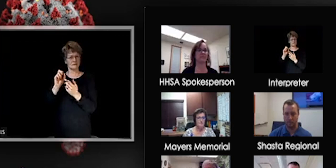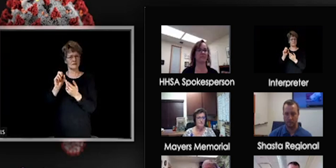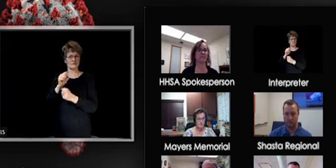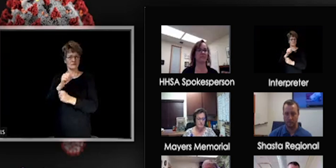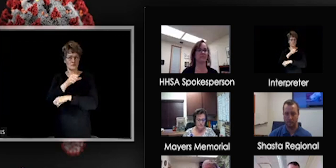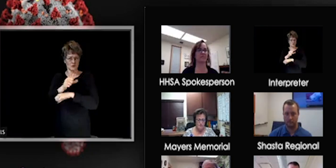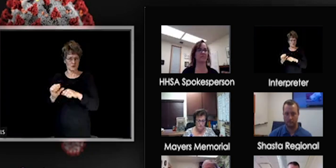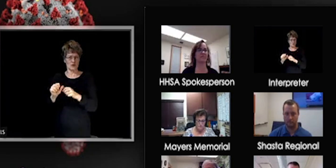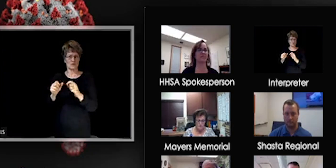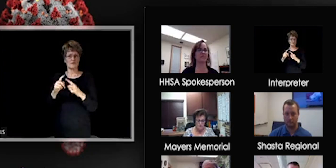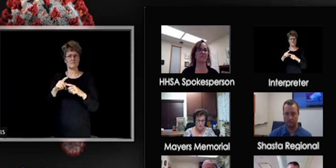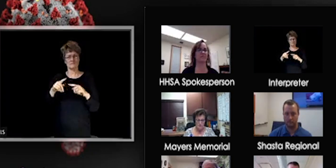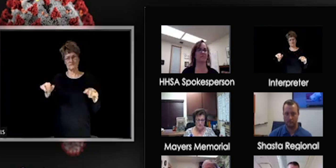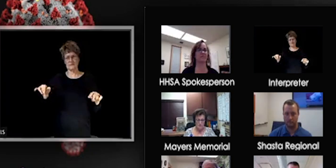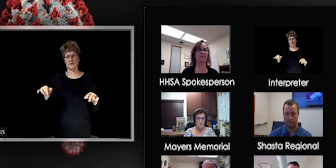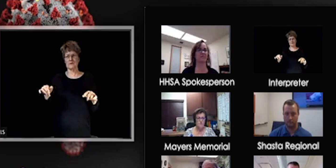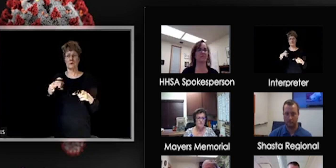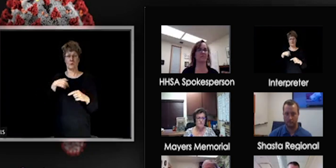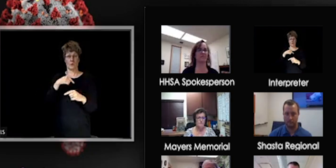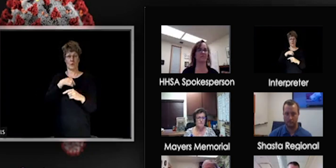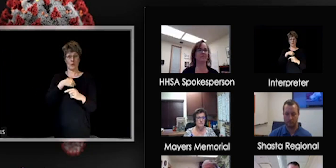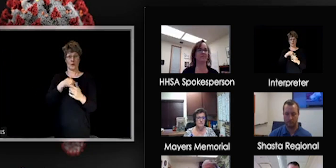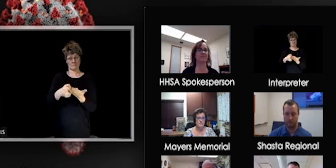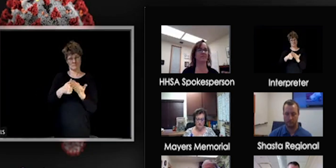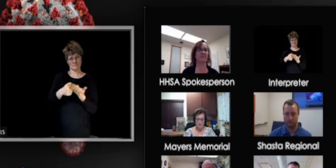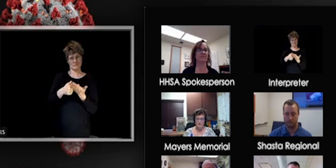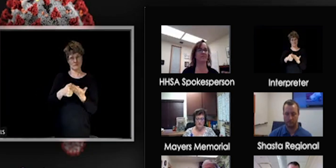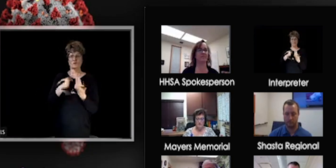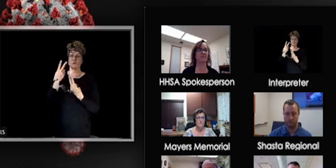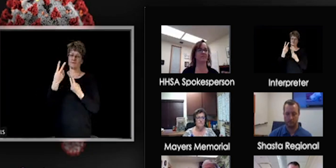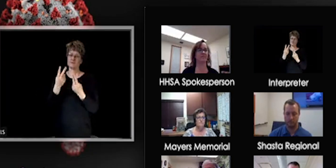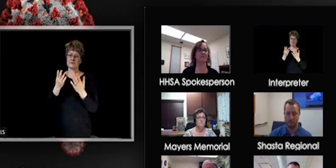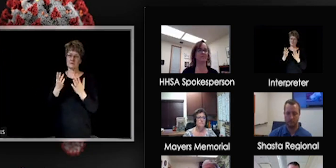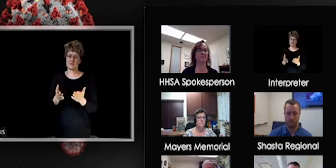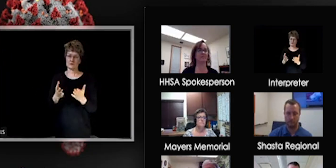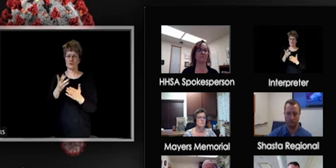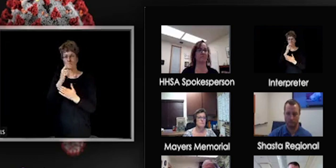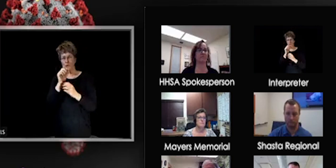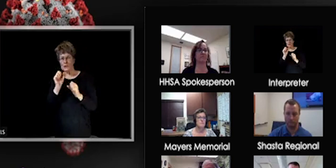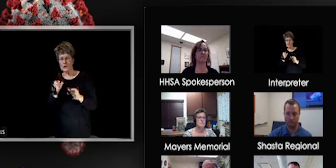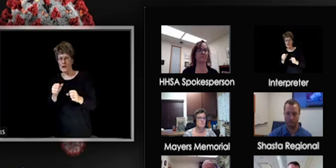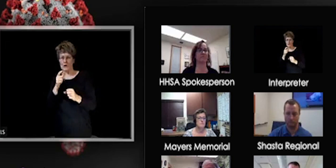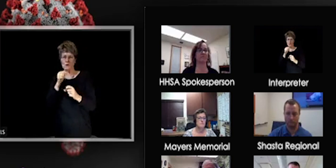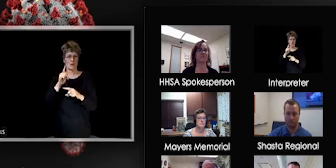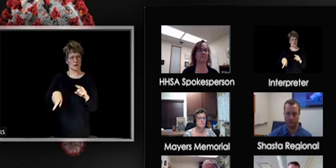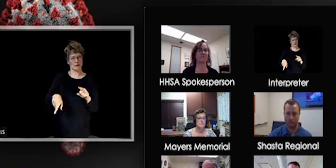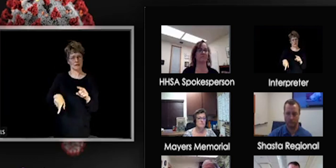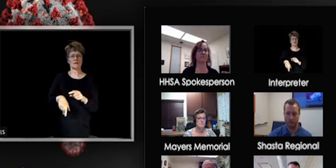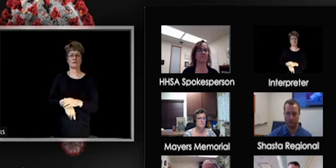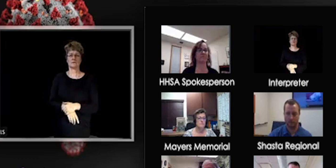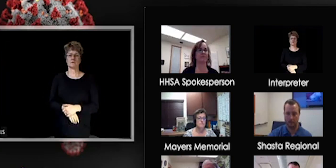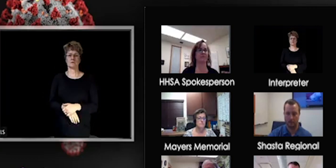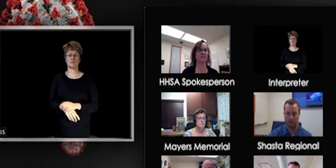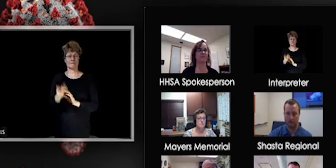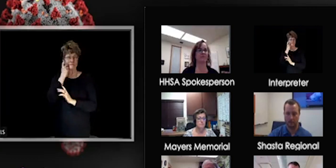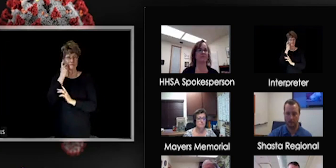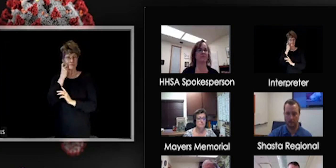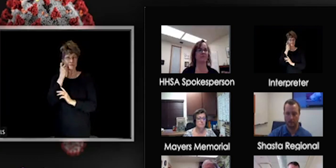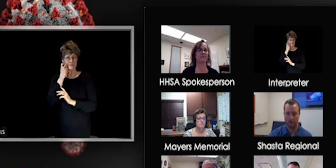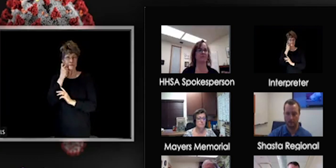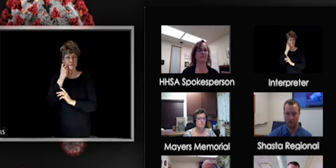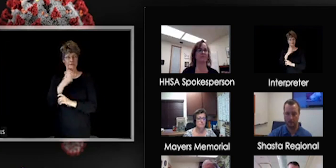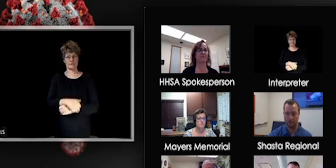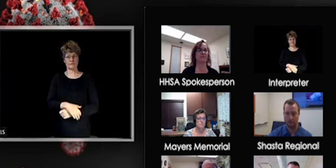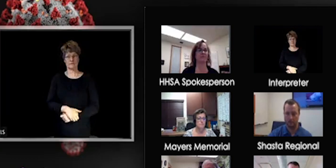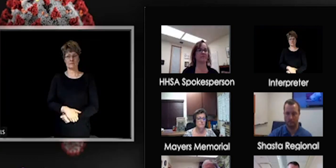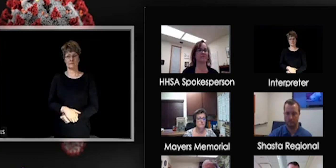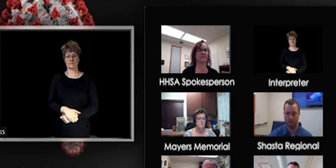week. So, when I met with our infection preventionist she asked for a two week period. So, essentially,